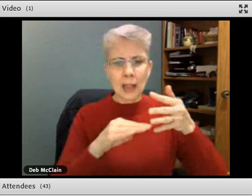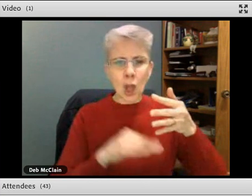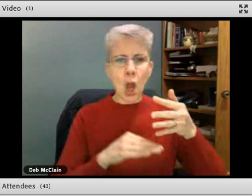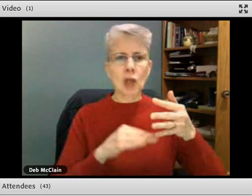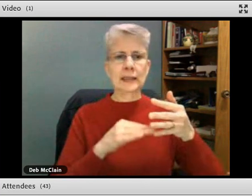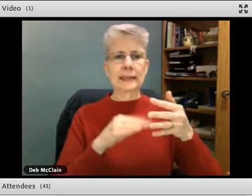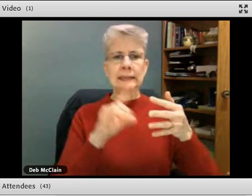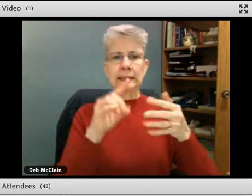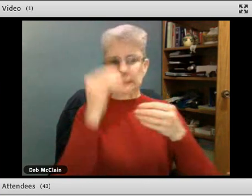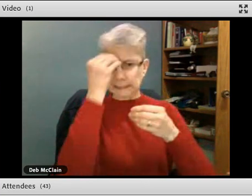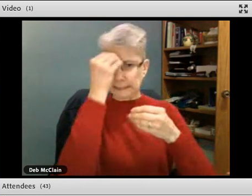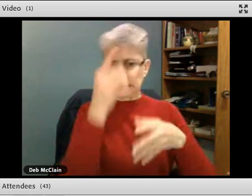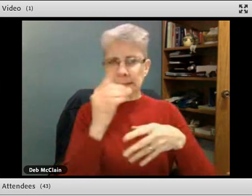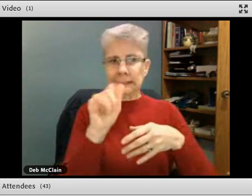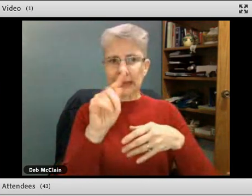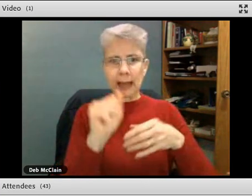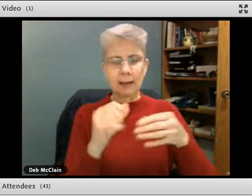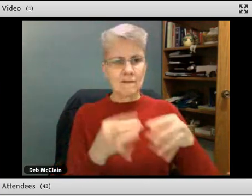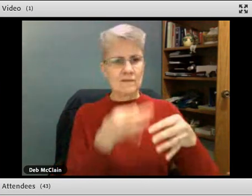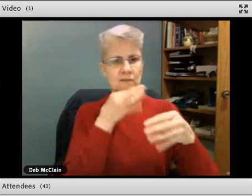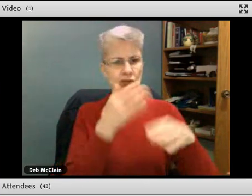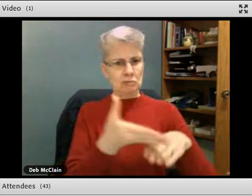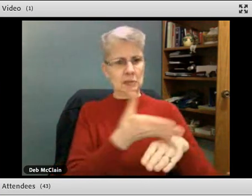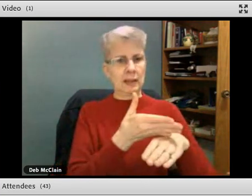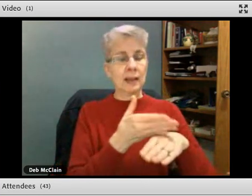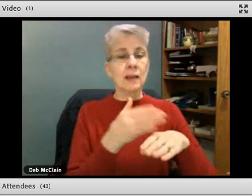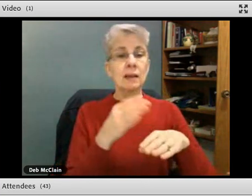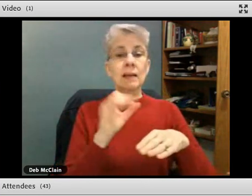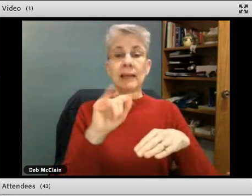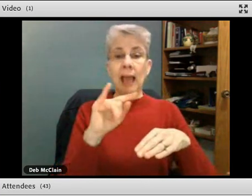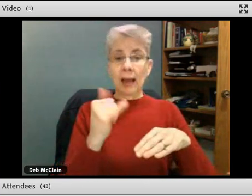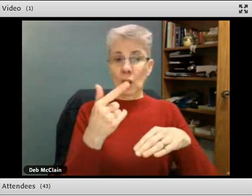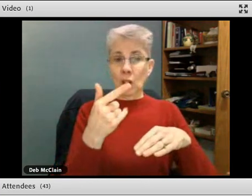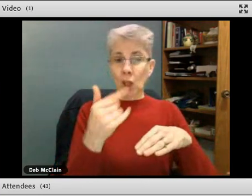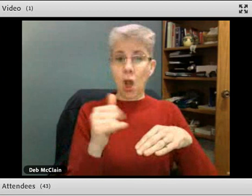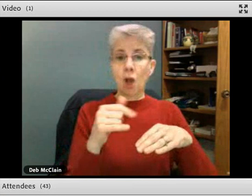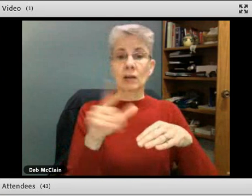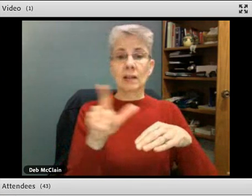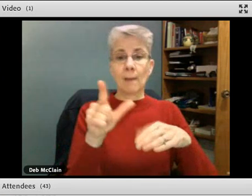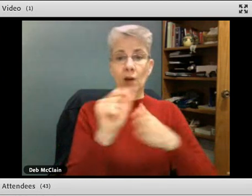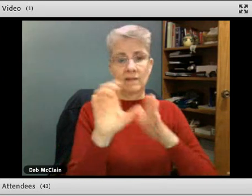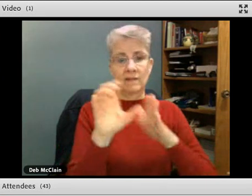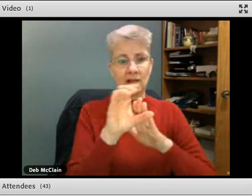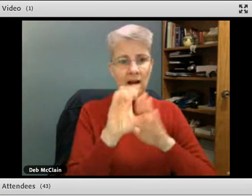The Library of Congress had been selling cards for decades by the 1960s,